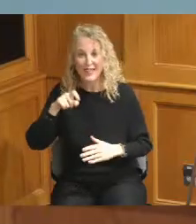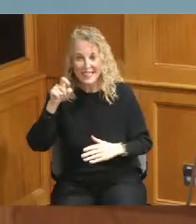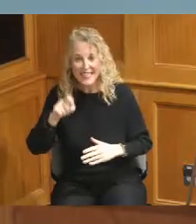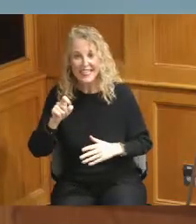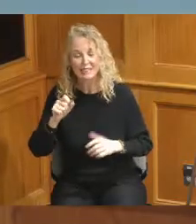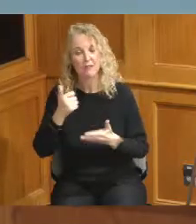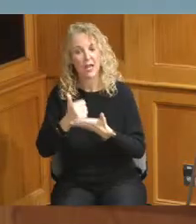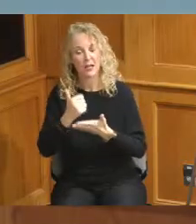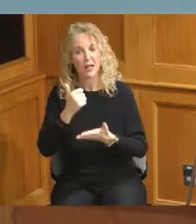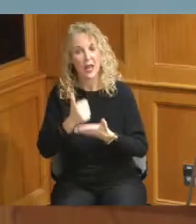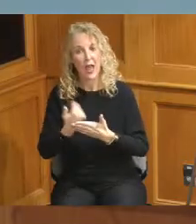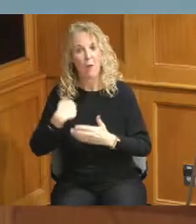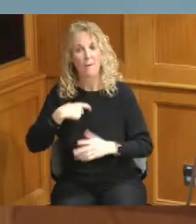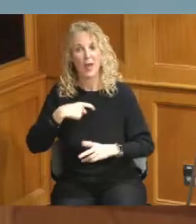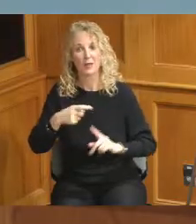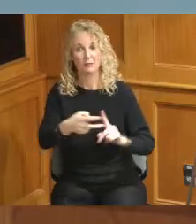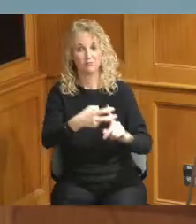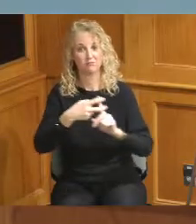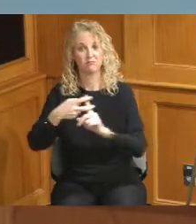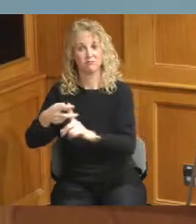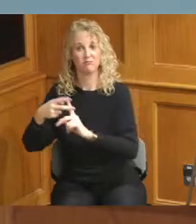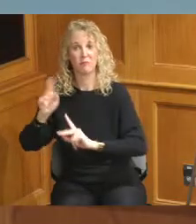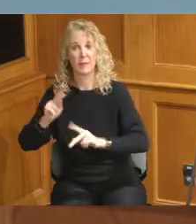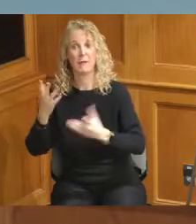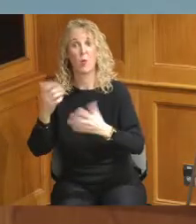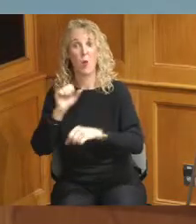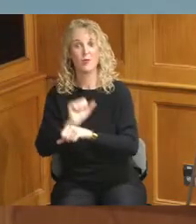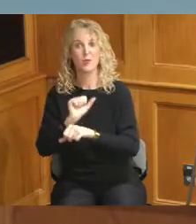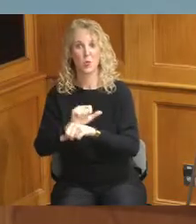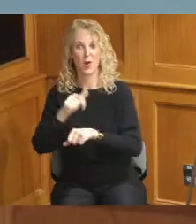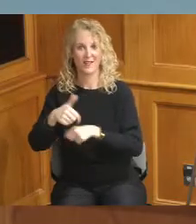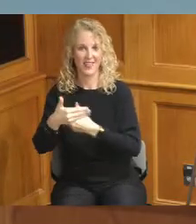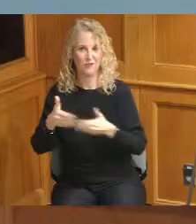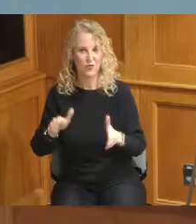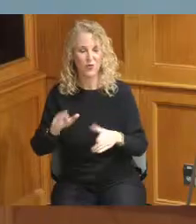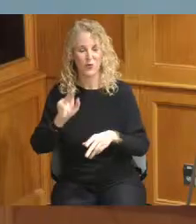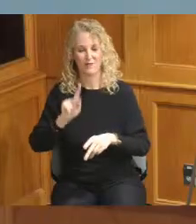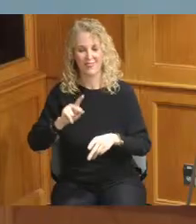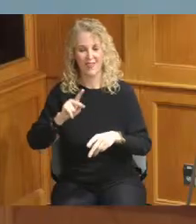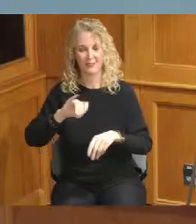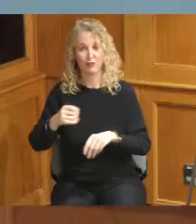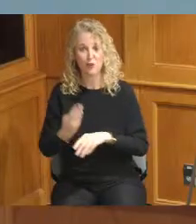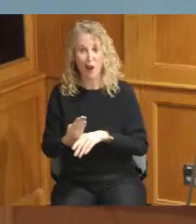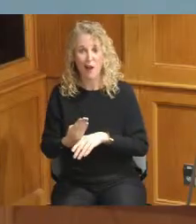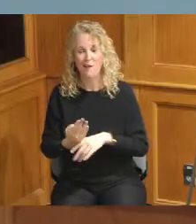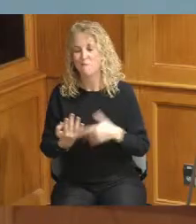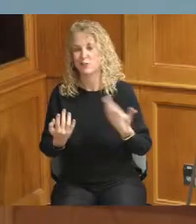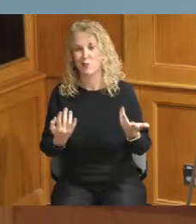Personnel to work for us and to want to work in this environment and and literally it's it's it's